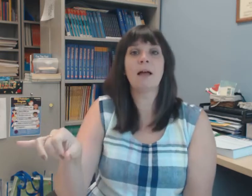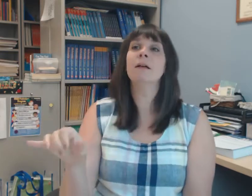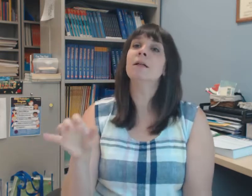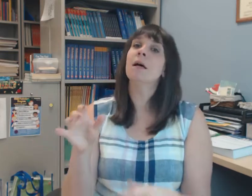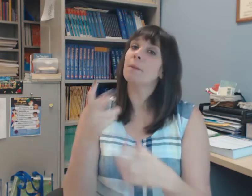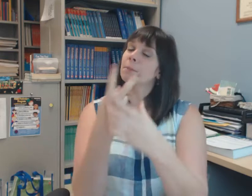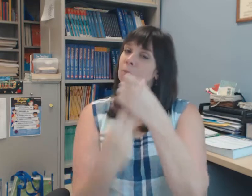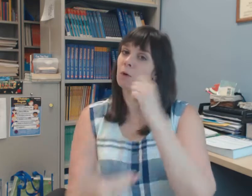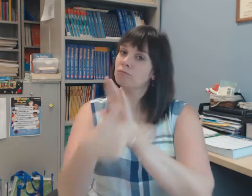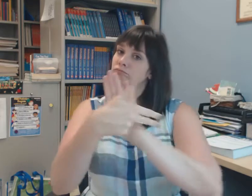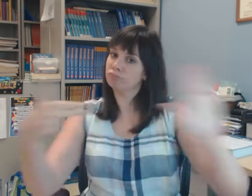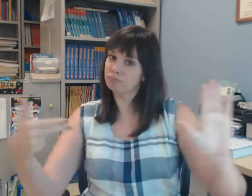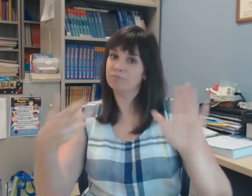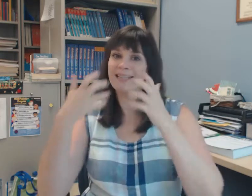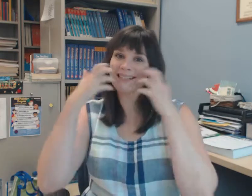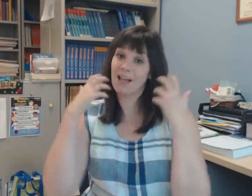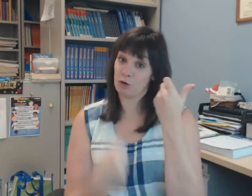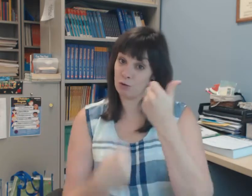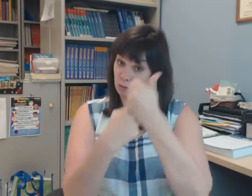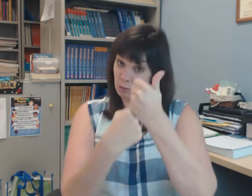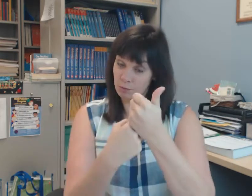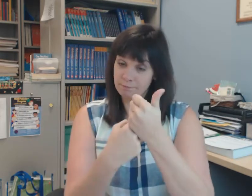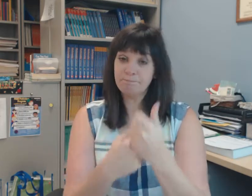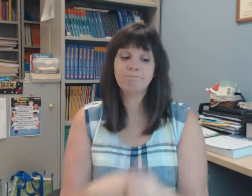BOTH are called Tiger Support.